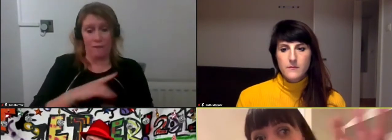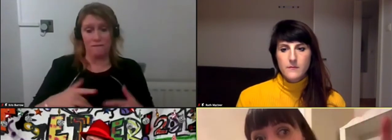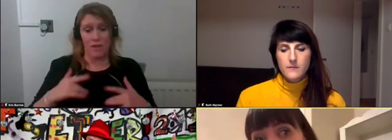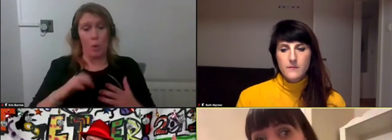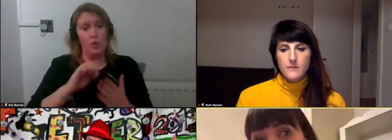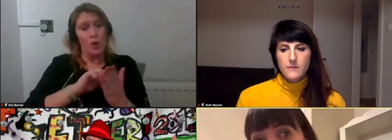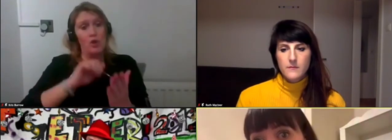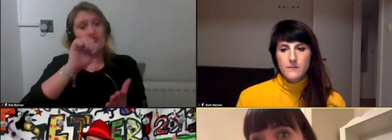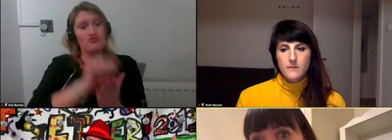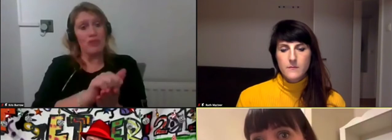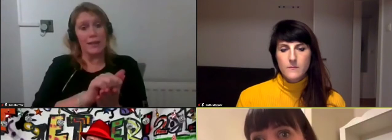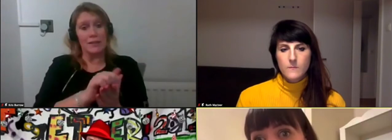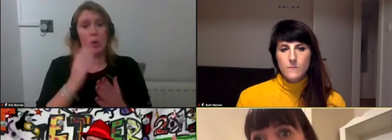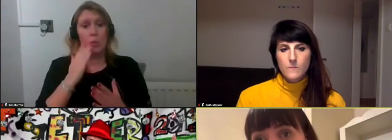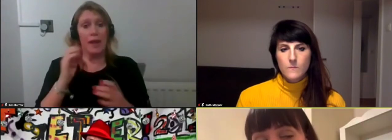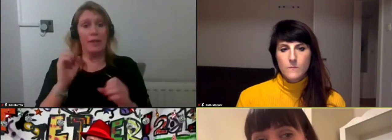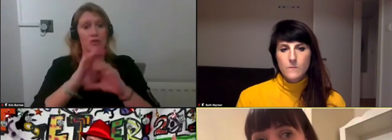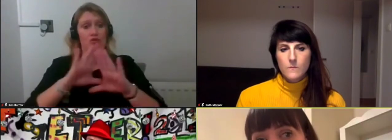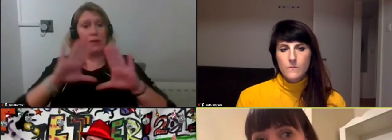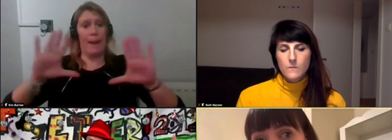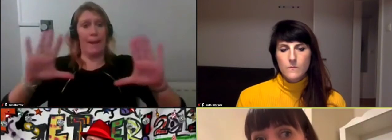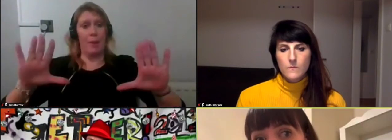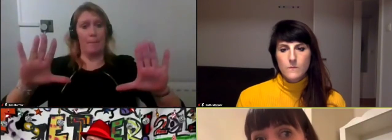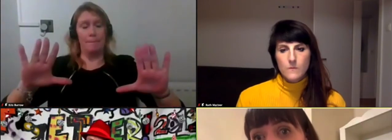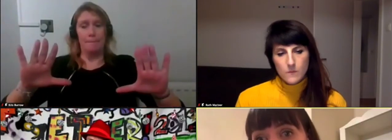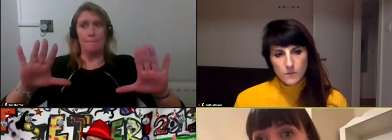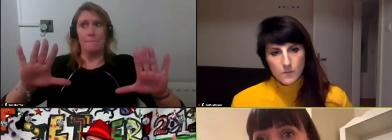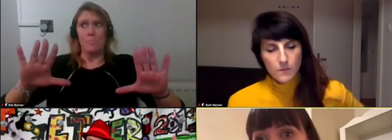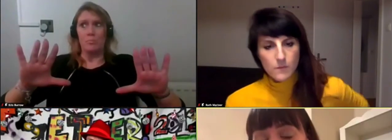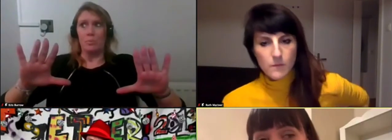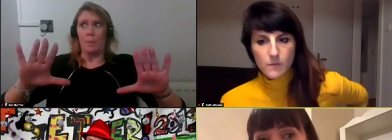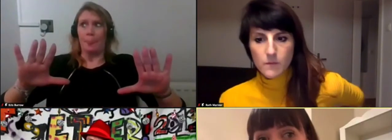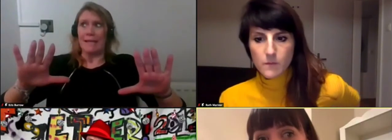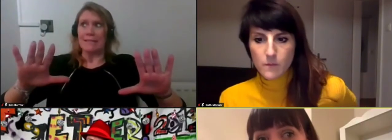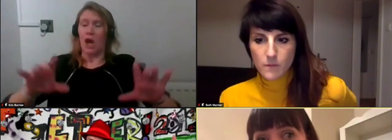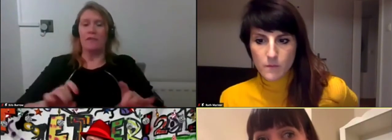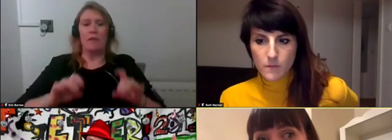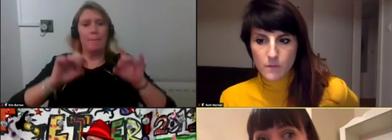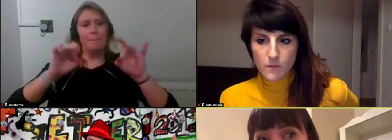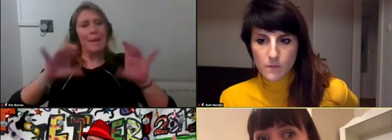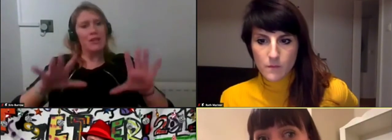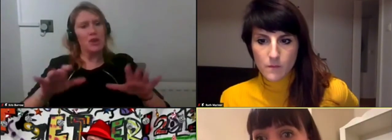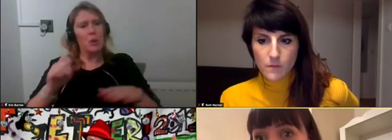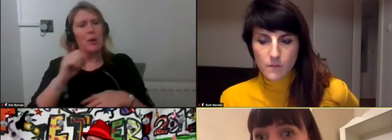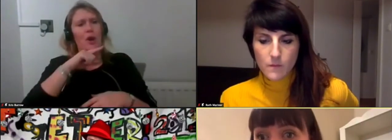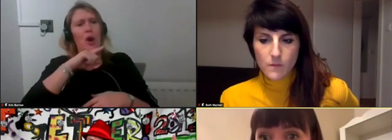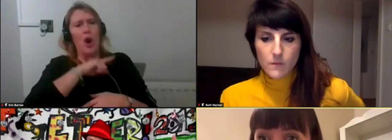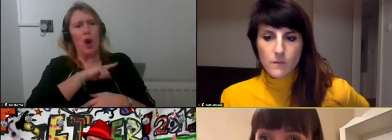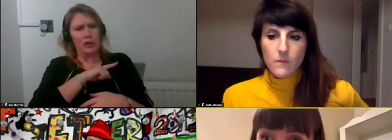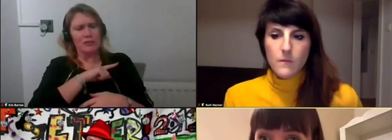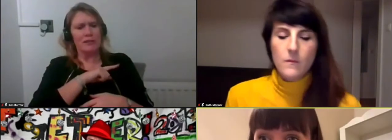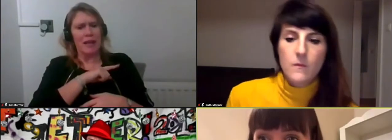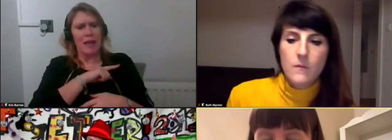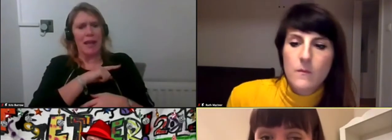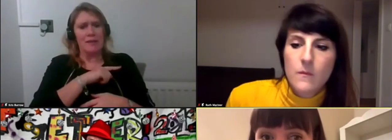the screen came up, I thought that's such a magical kind of odd concept, that actually some kind of animation might be